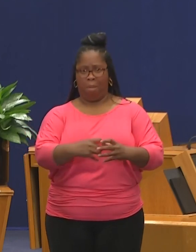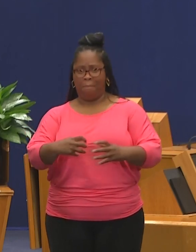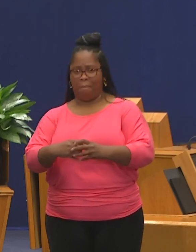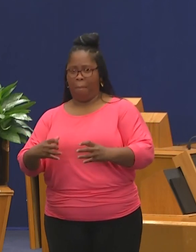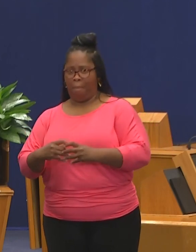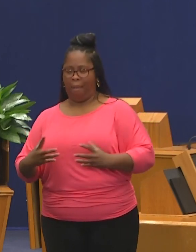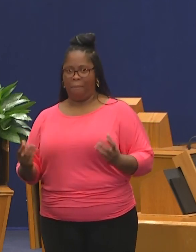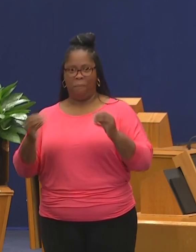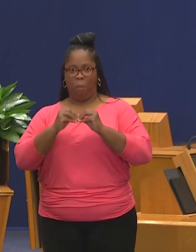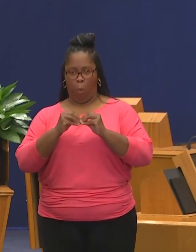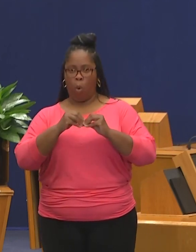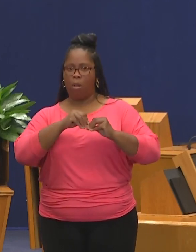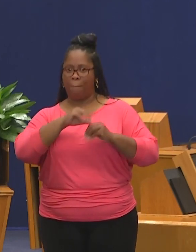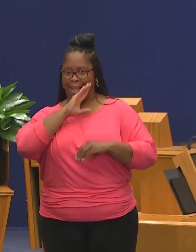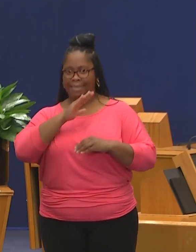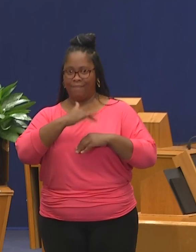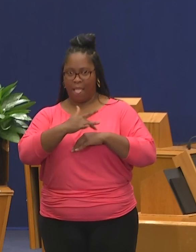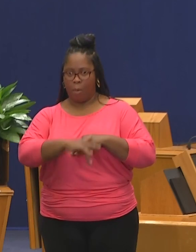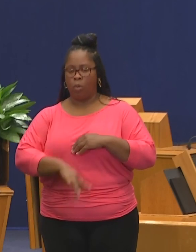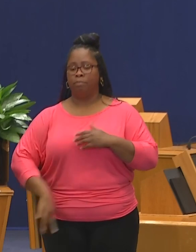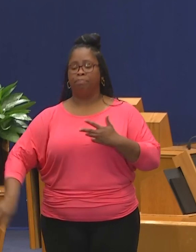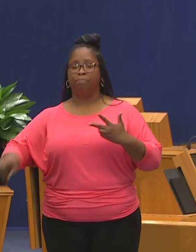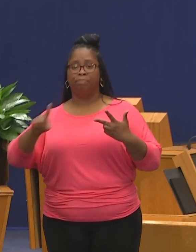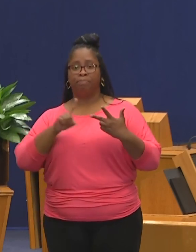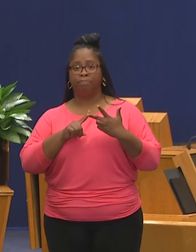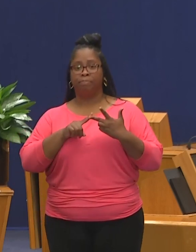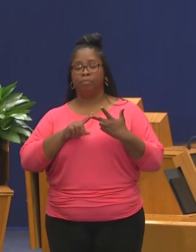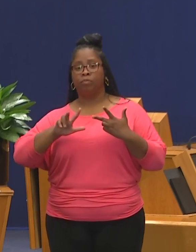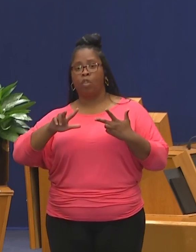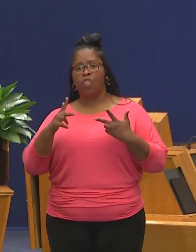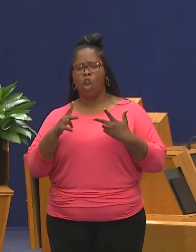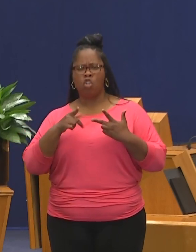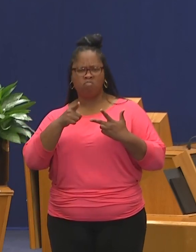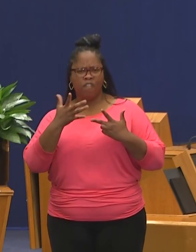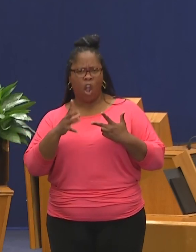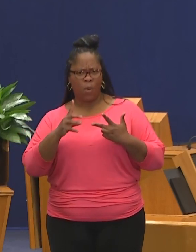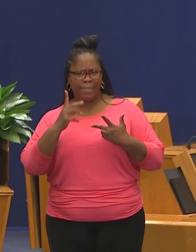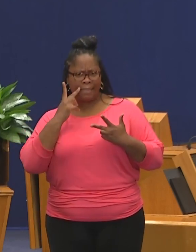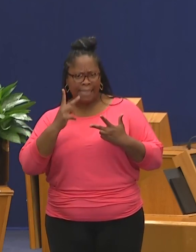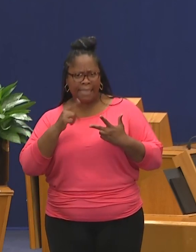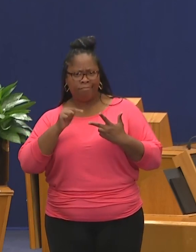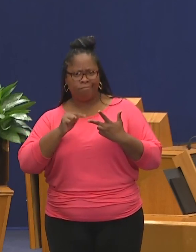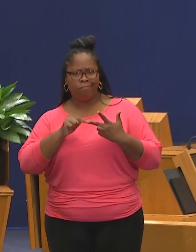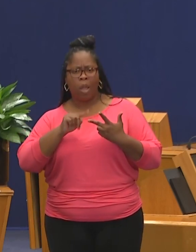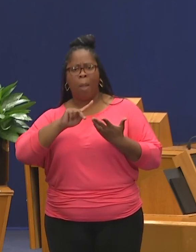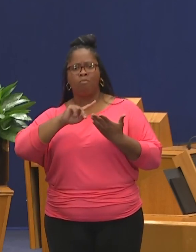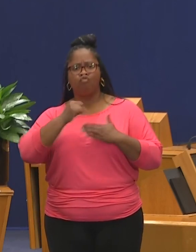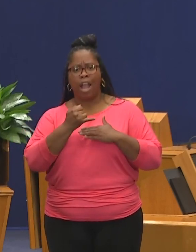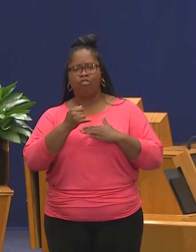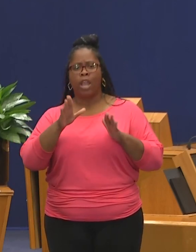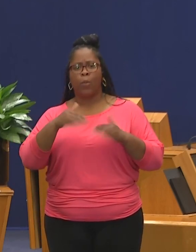SO WE'RE WRAPPEDLY EXPANDING THAT PORTFOLIO. THE THIRD CATEGORY IS AS YOU